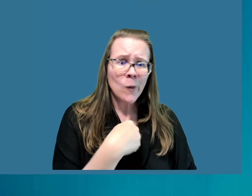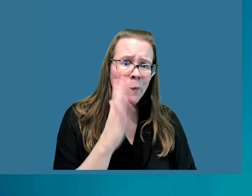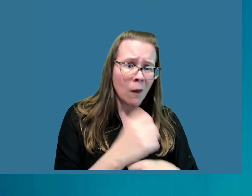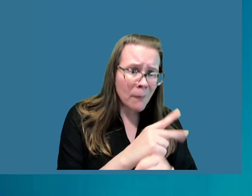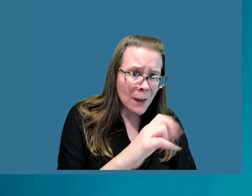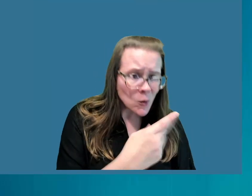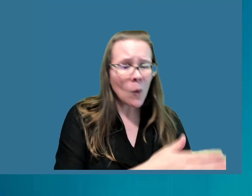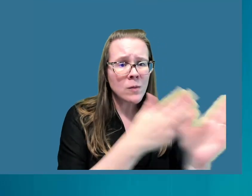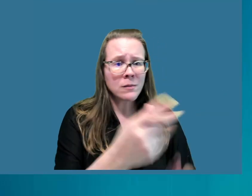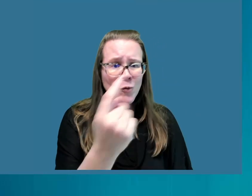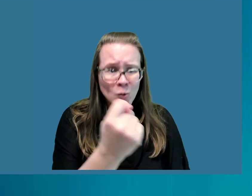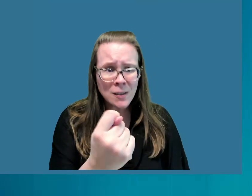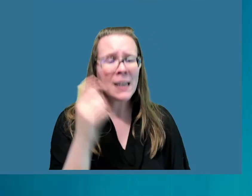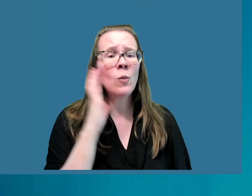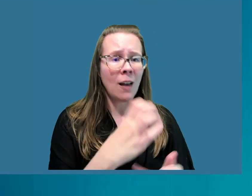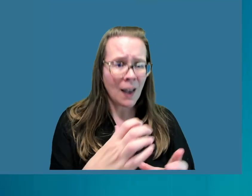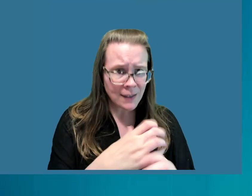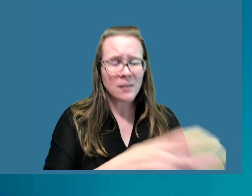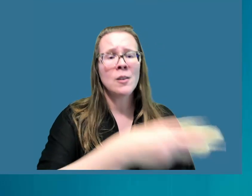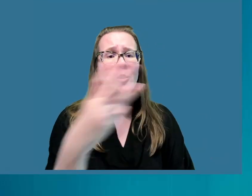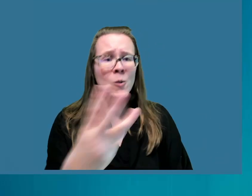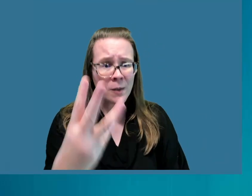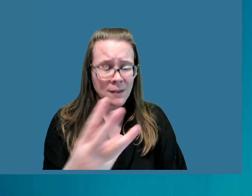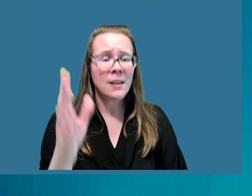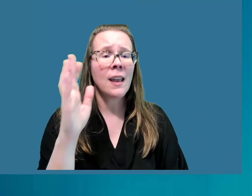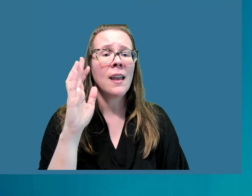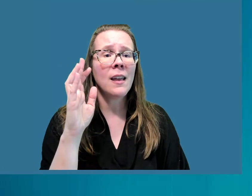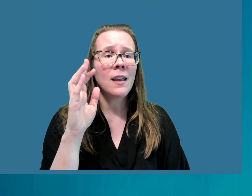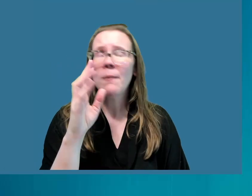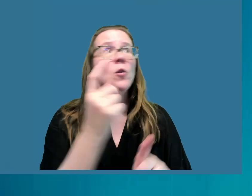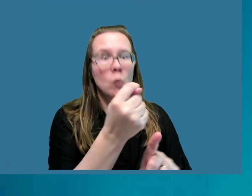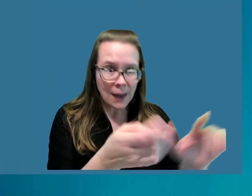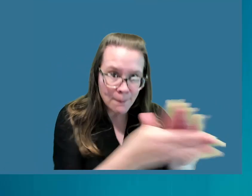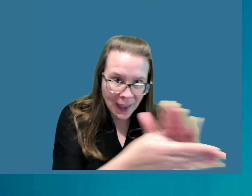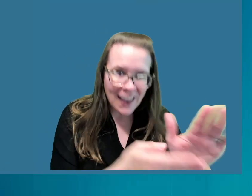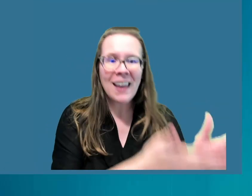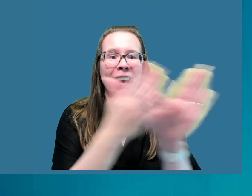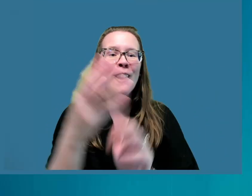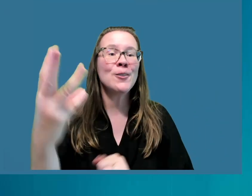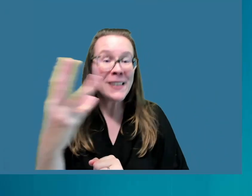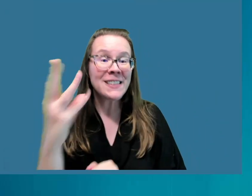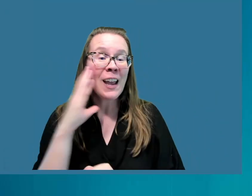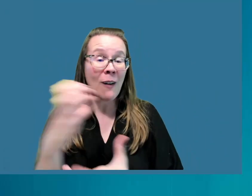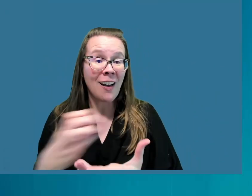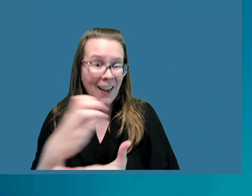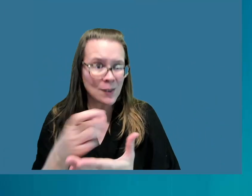"you don't get to make--we don't get to eat the cookies the day we decorate them. We have to wait until the next day." So that they're not disappointed or sad--like communicate early,